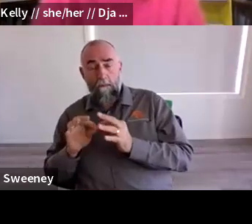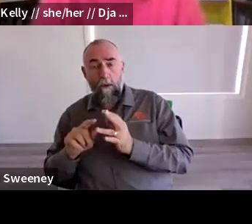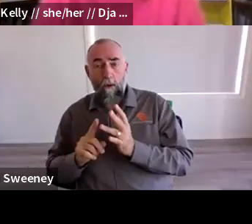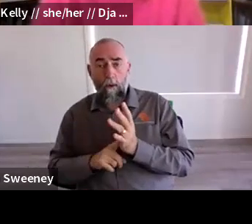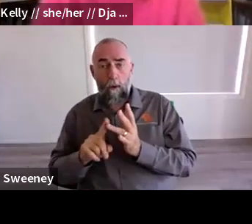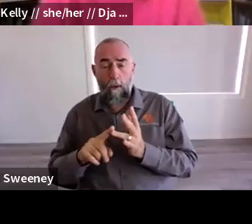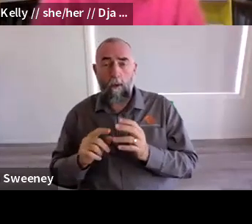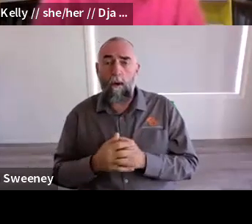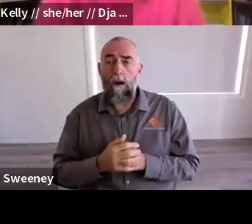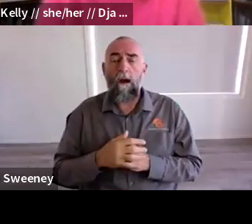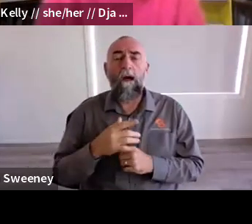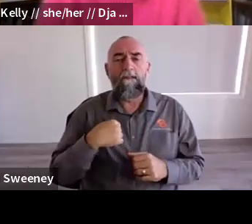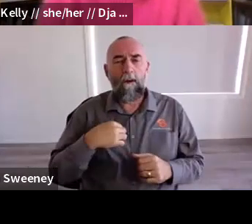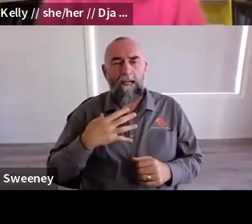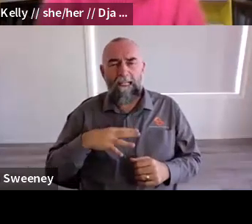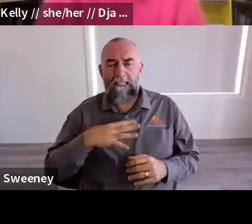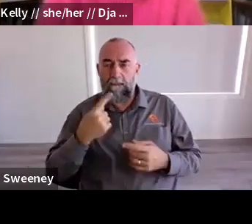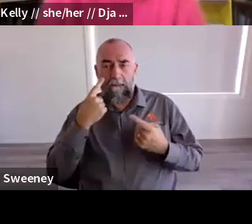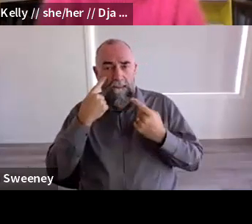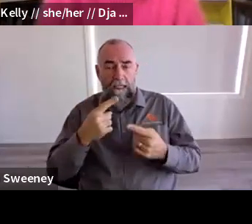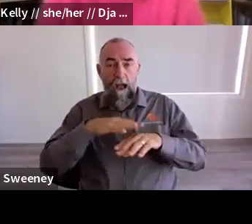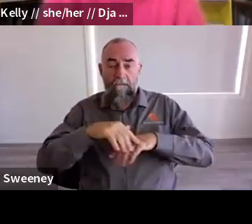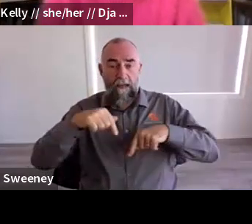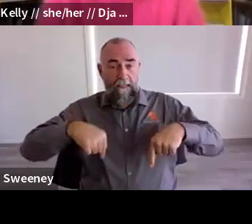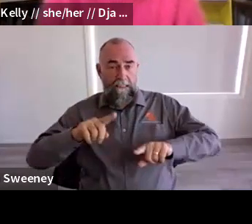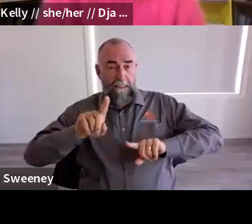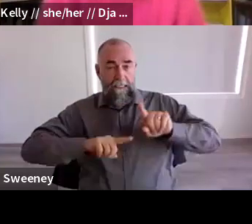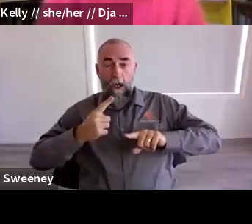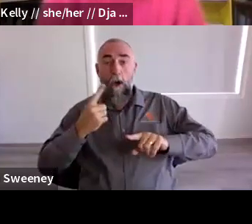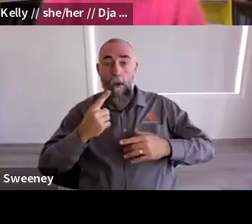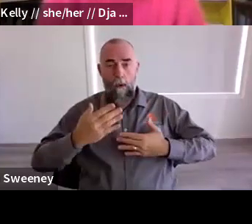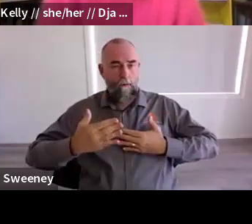for taking it on. It's a heavy one, it's hard one, it's complex. We have